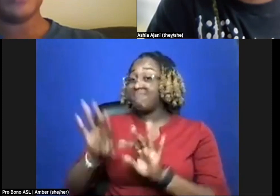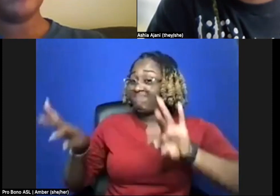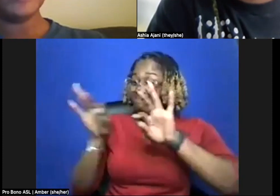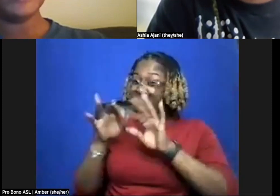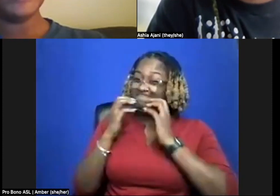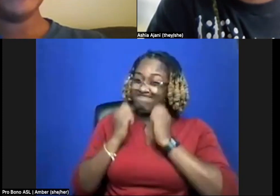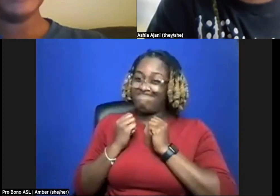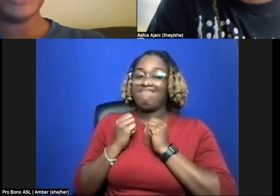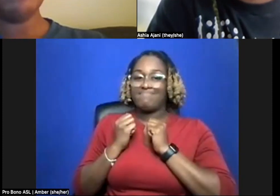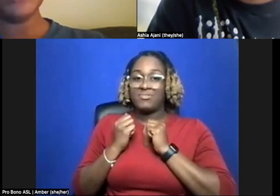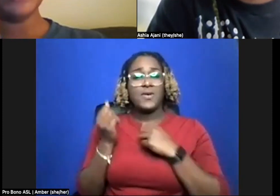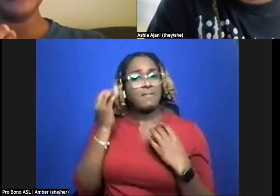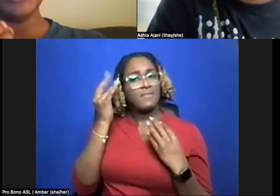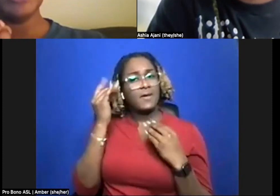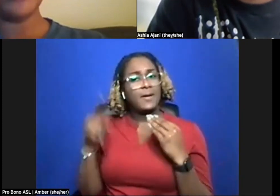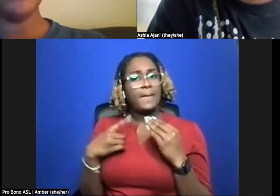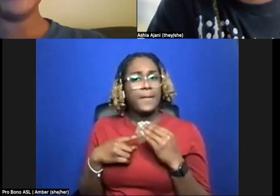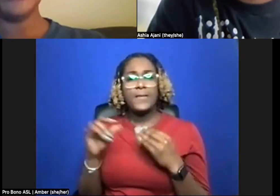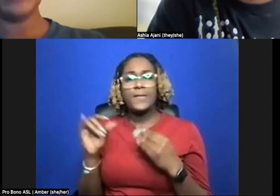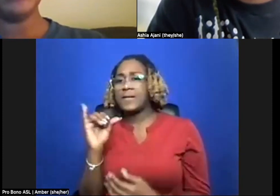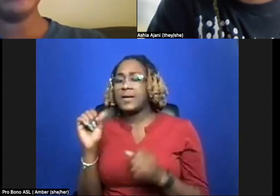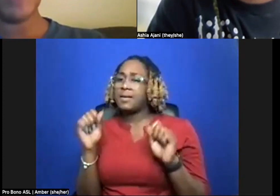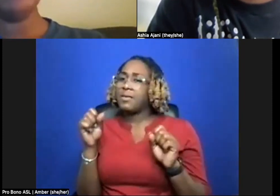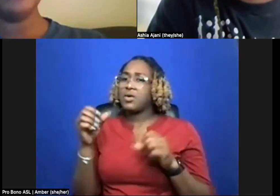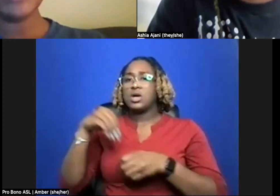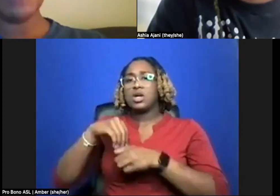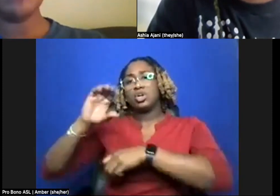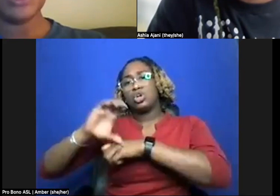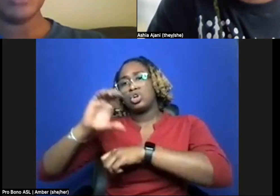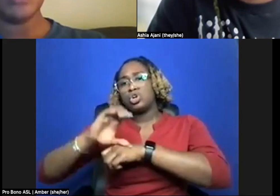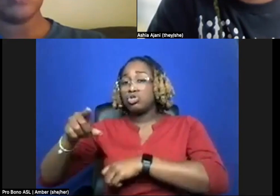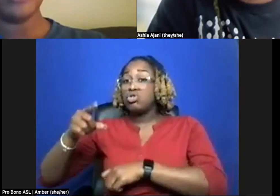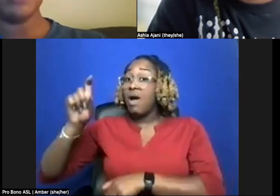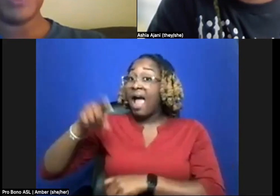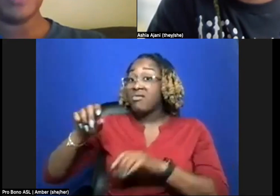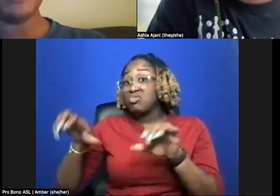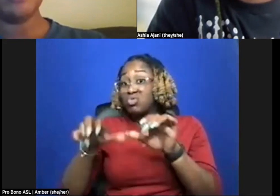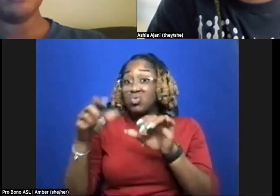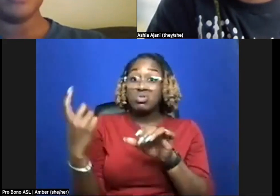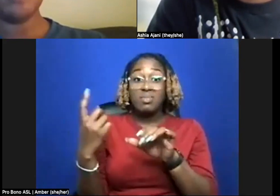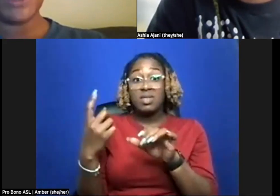even like being in church where it's like, you're you have to do something in order to prepare space